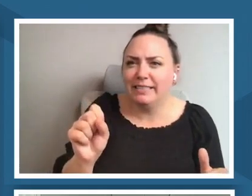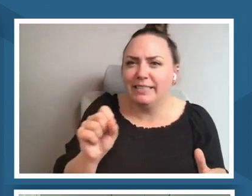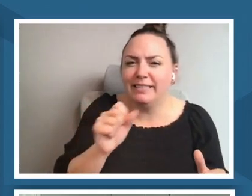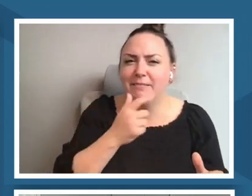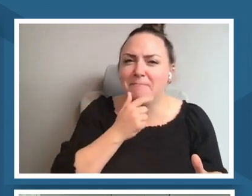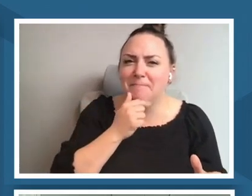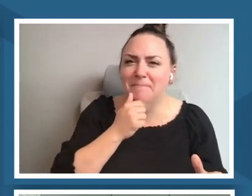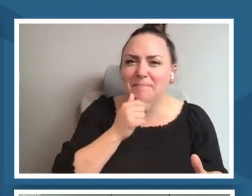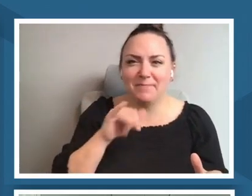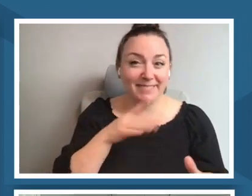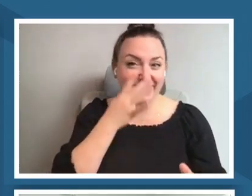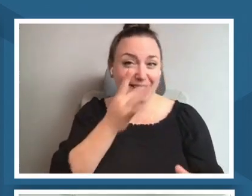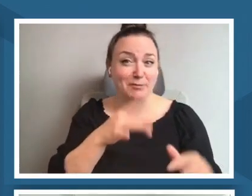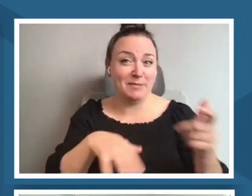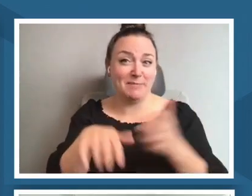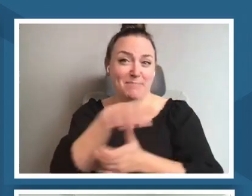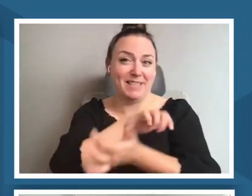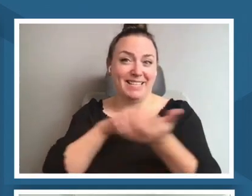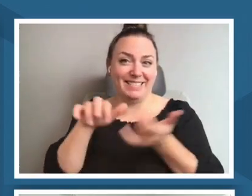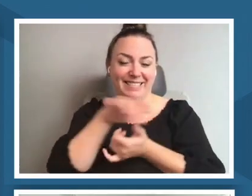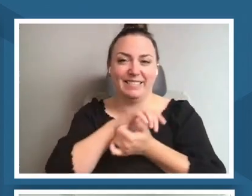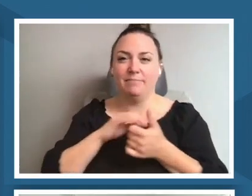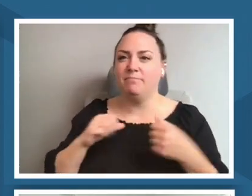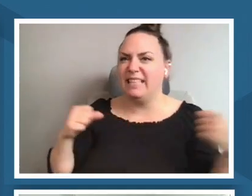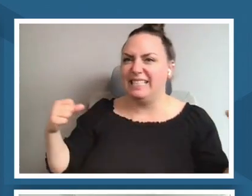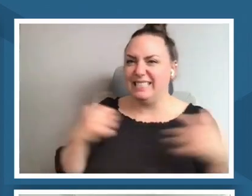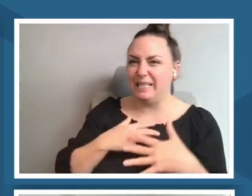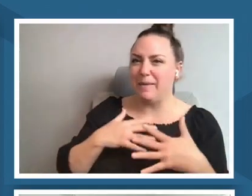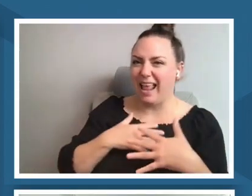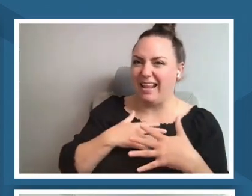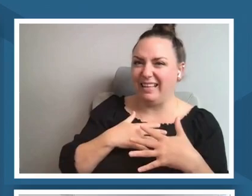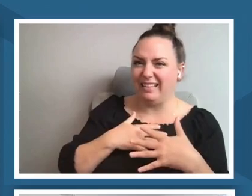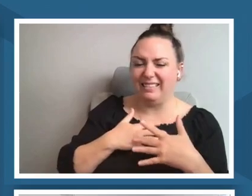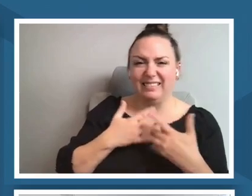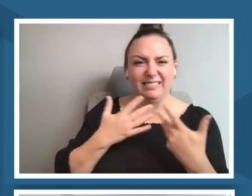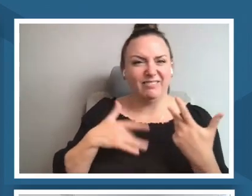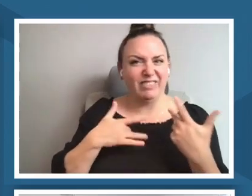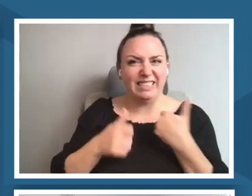mix yeah intimidating